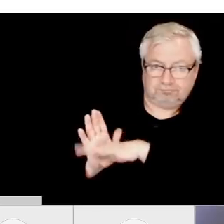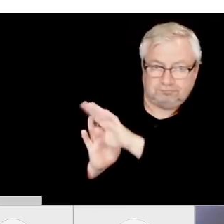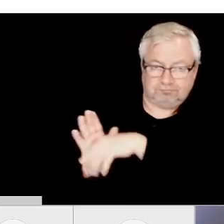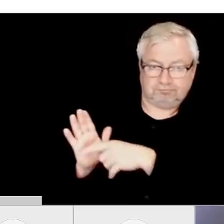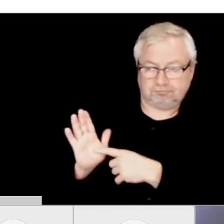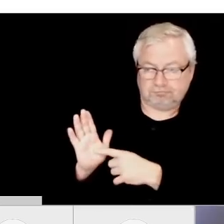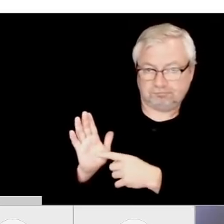enchilada?